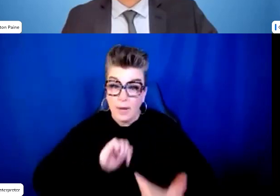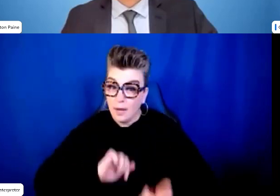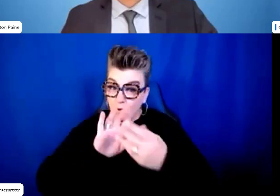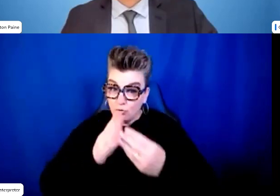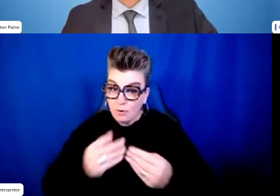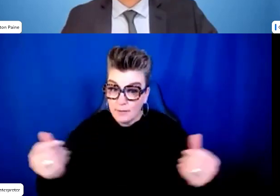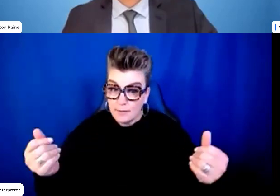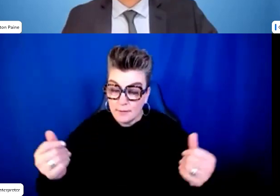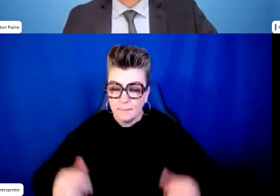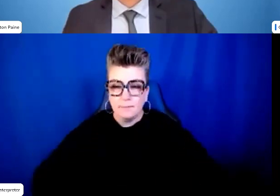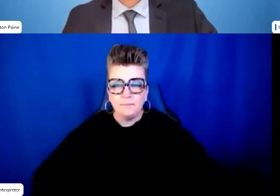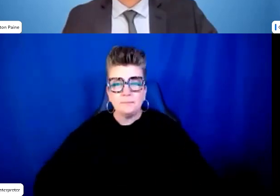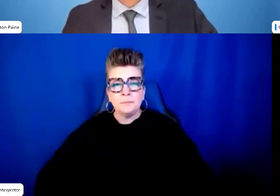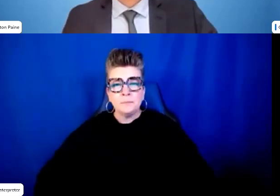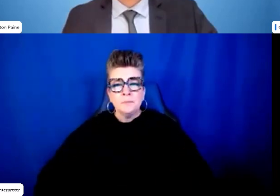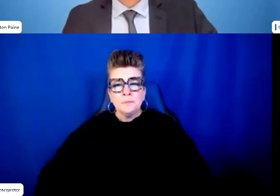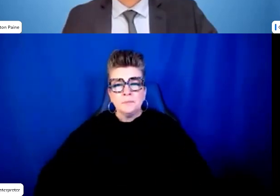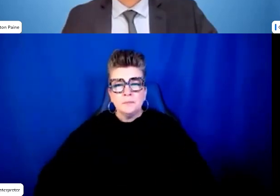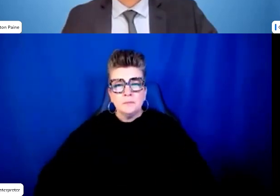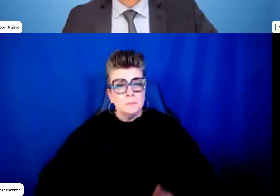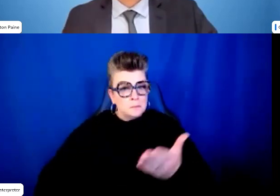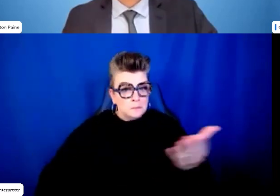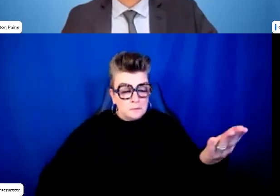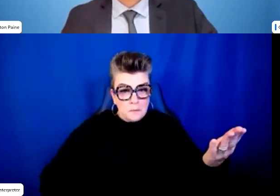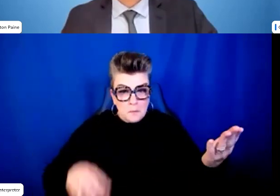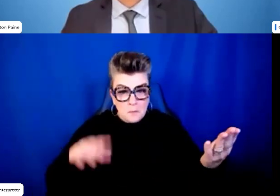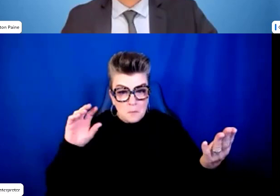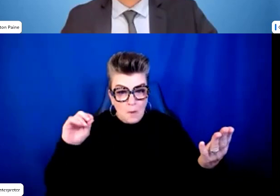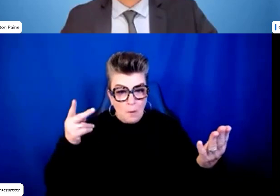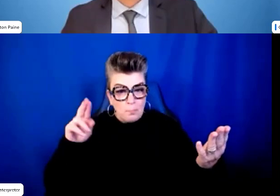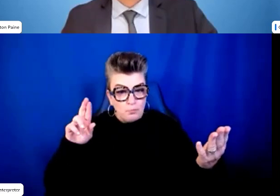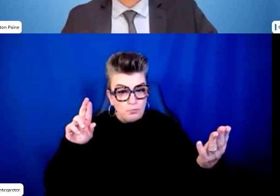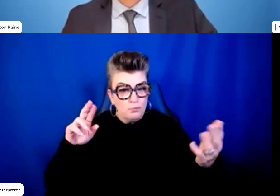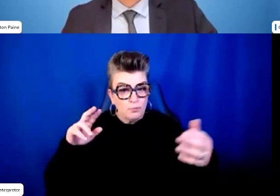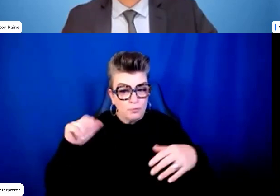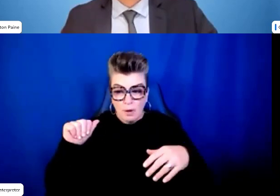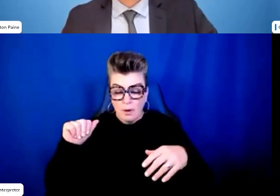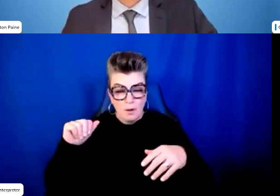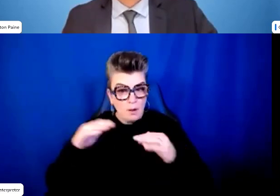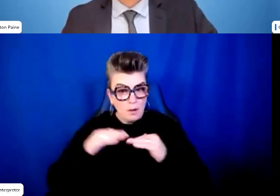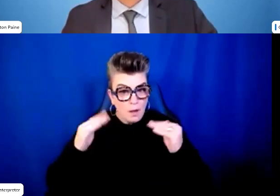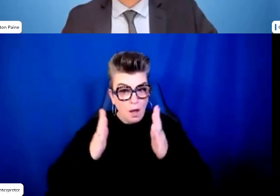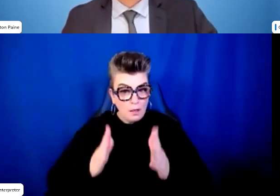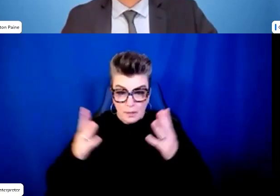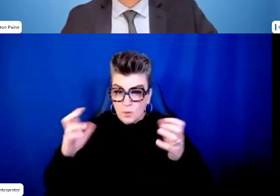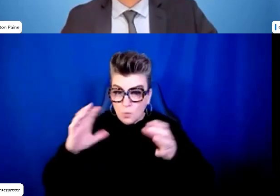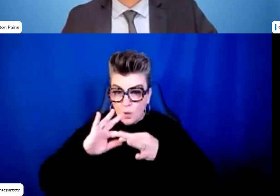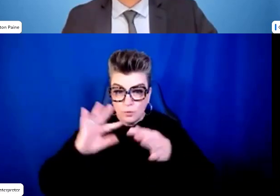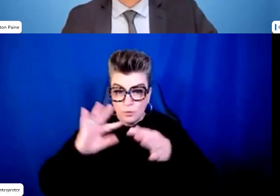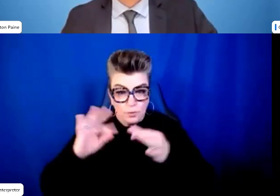And I don't know if my OPERA colleagues have anything more to add on in terms of compliance, you know, as we pointed out earlier,